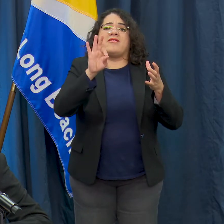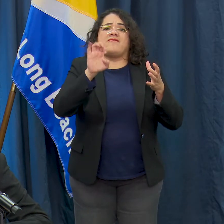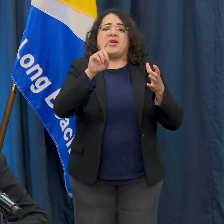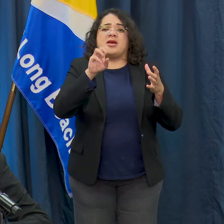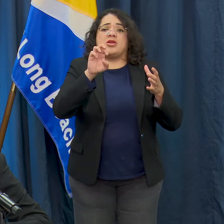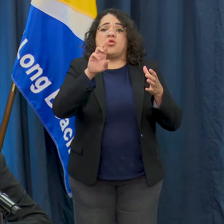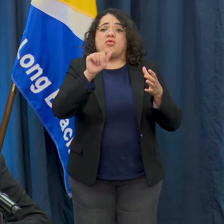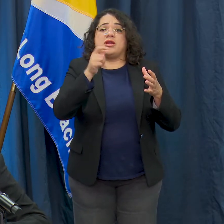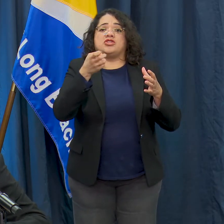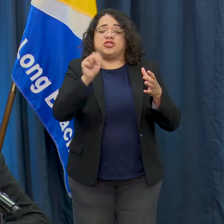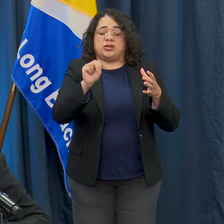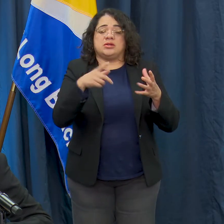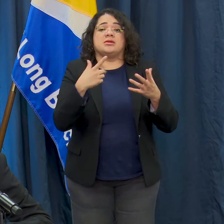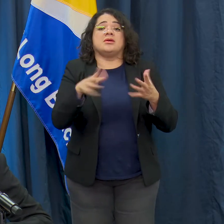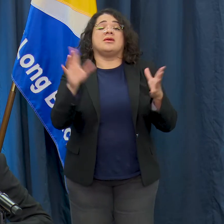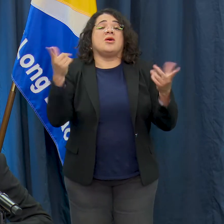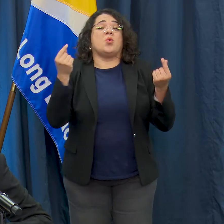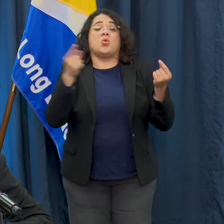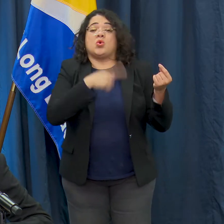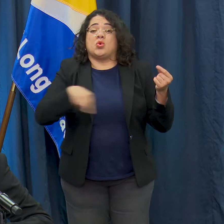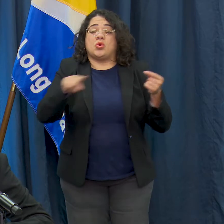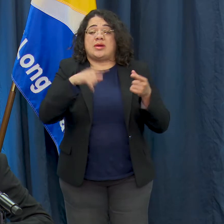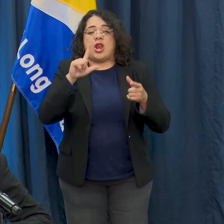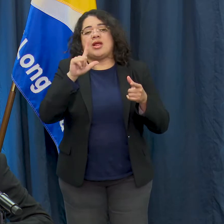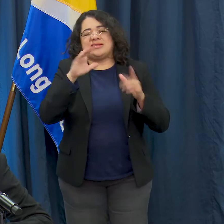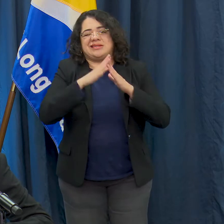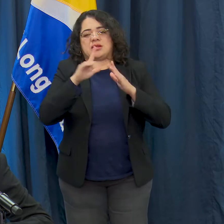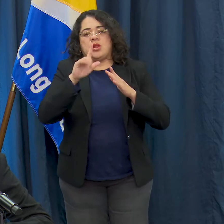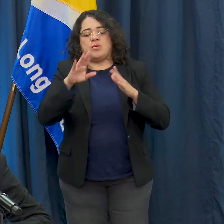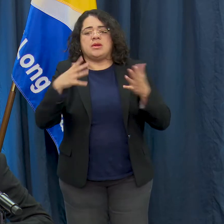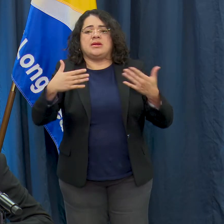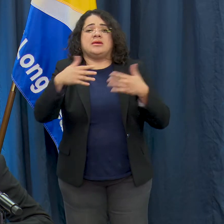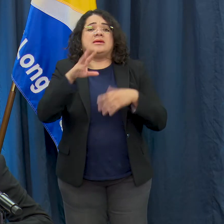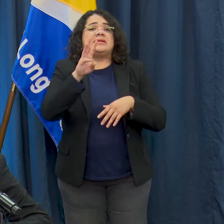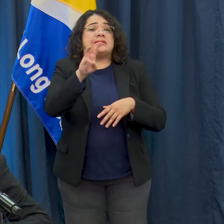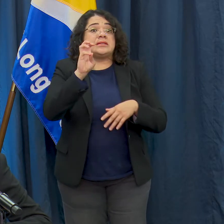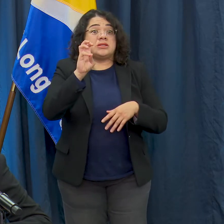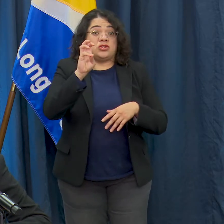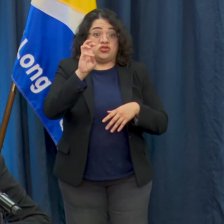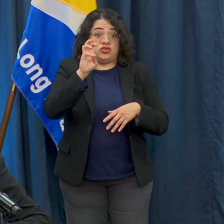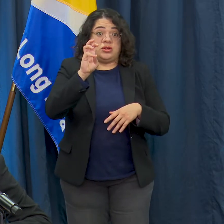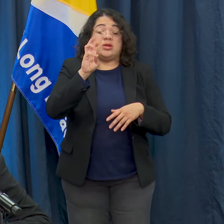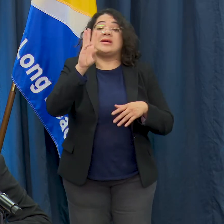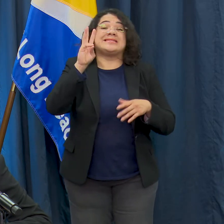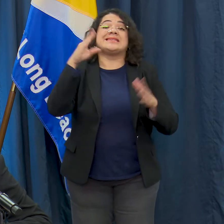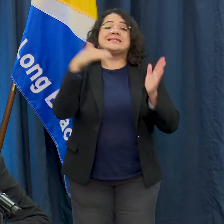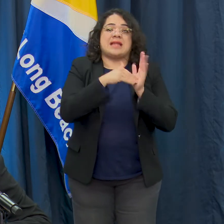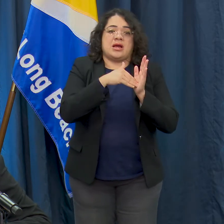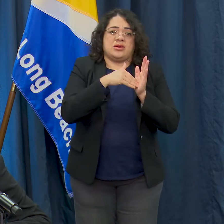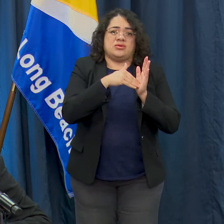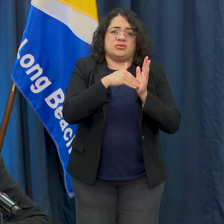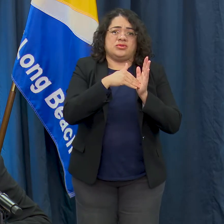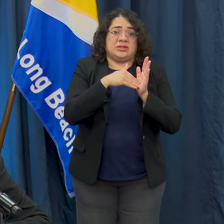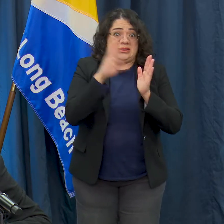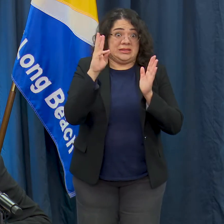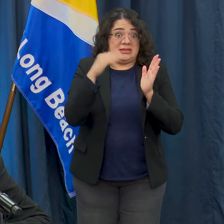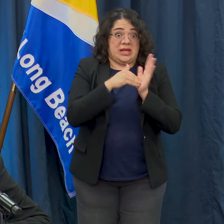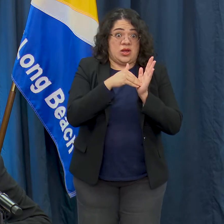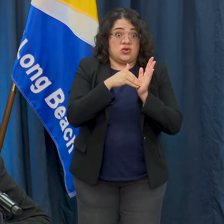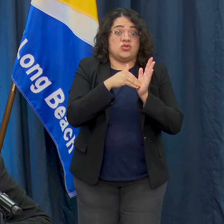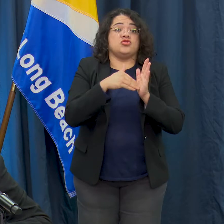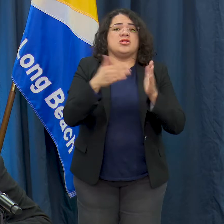2600 boxes of food were distributed enough to feed over 10,400 people